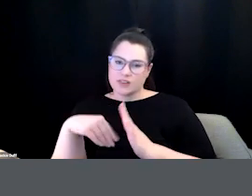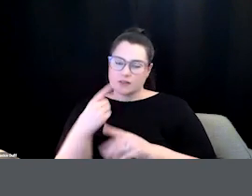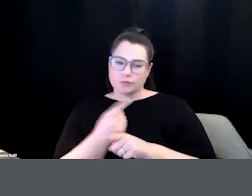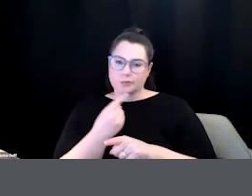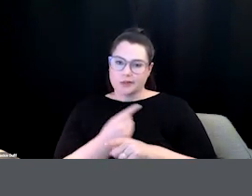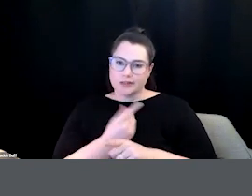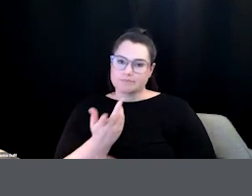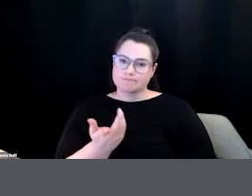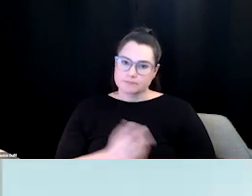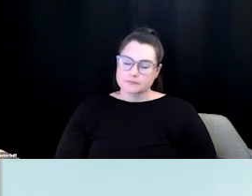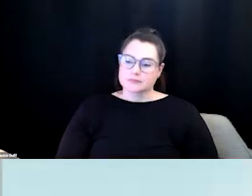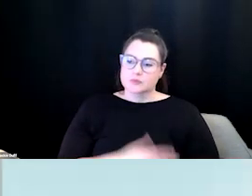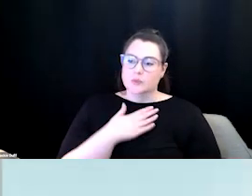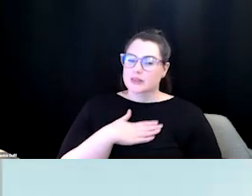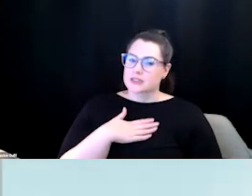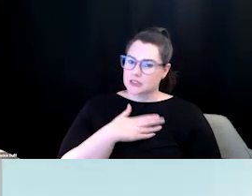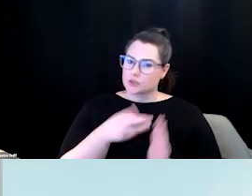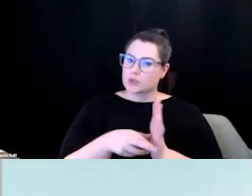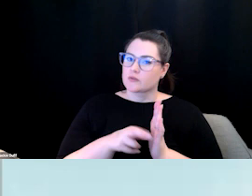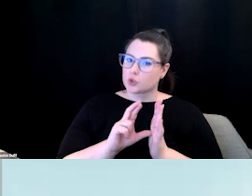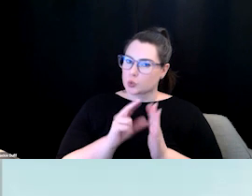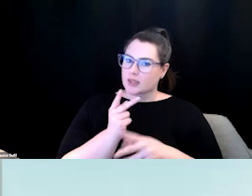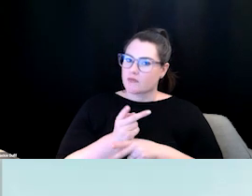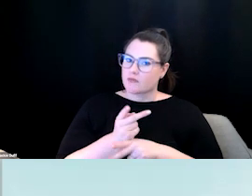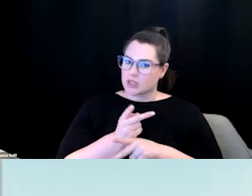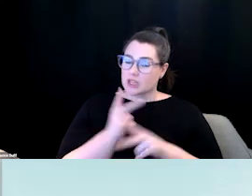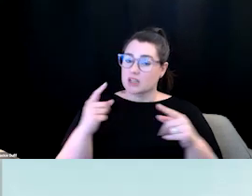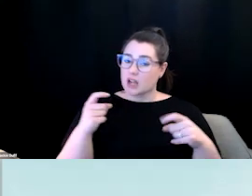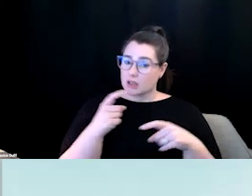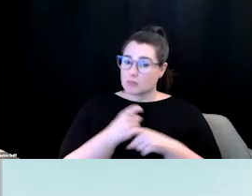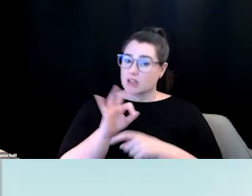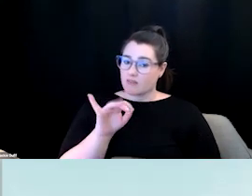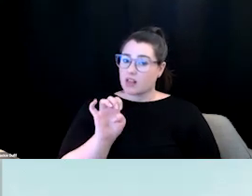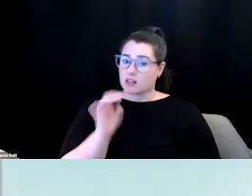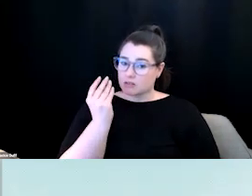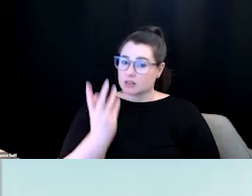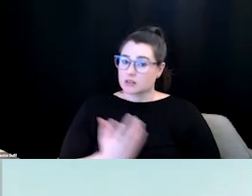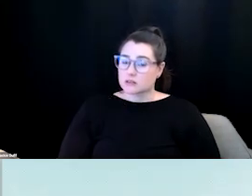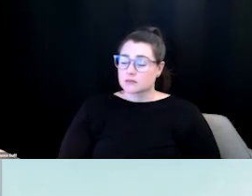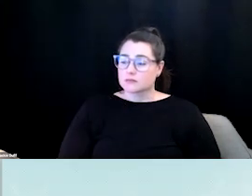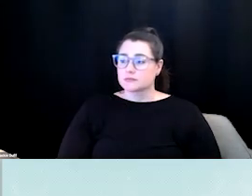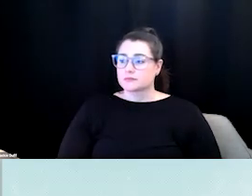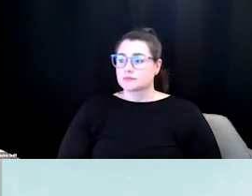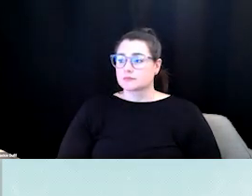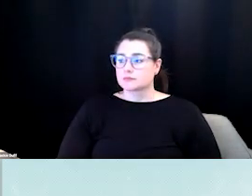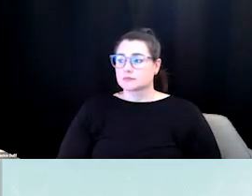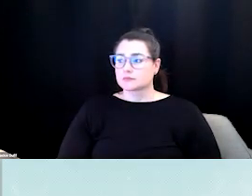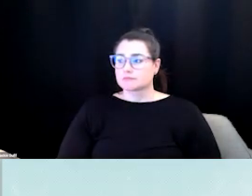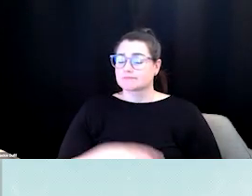So please review this carefully. This is a complex file. So it has complex rules to it.